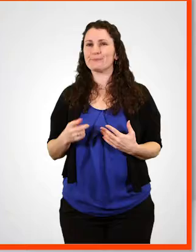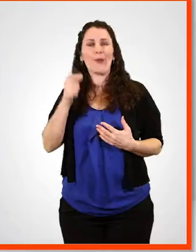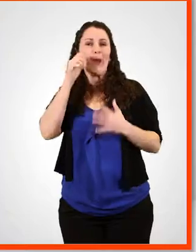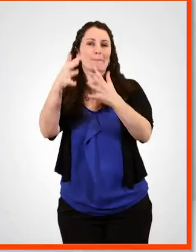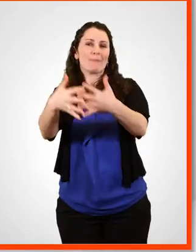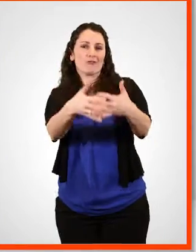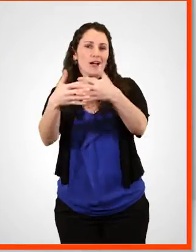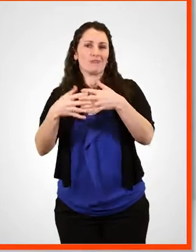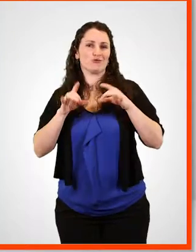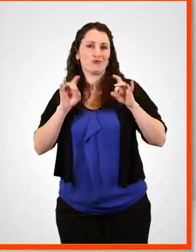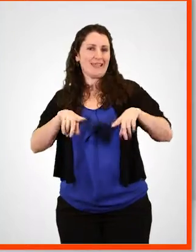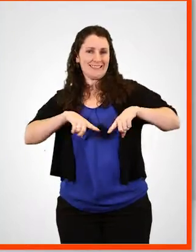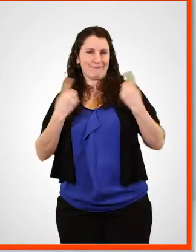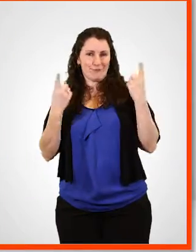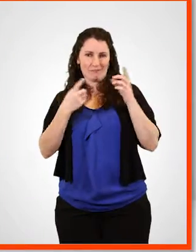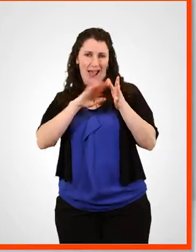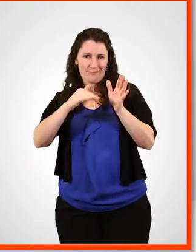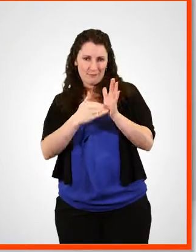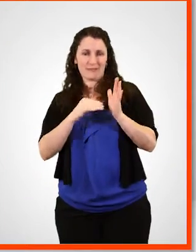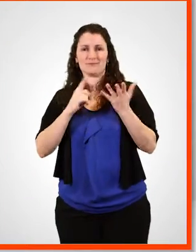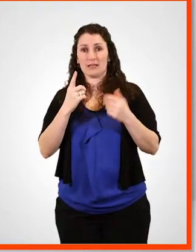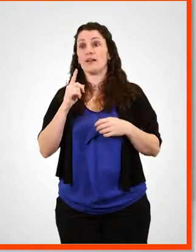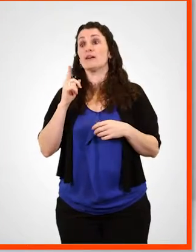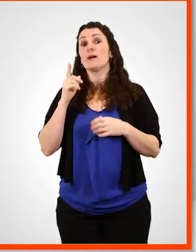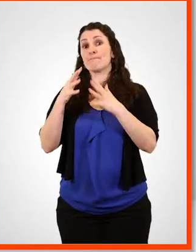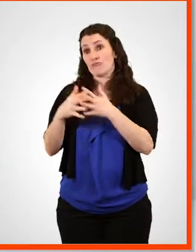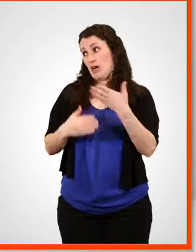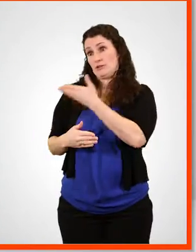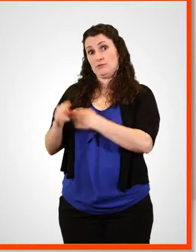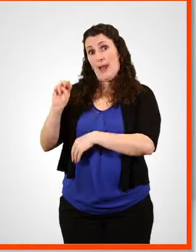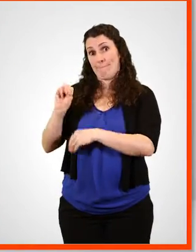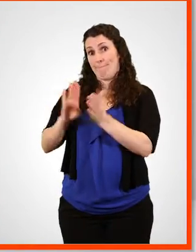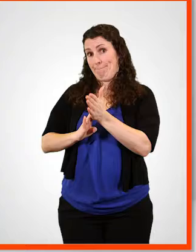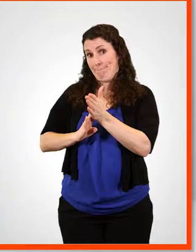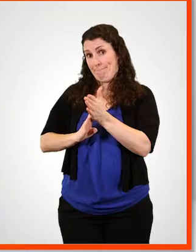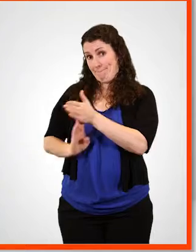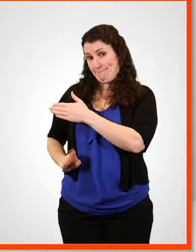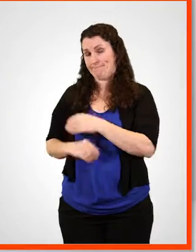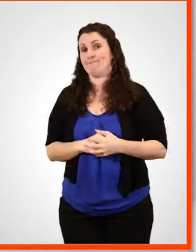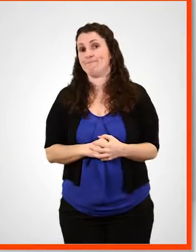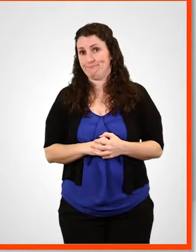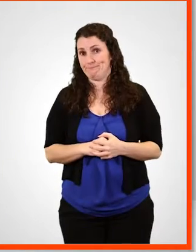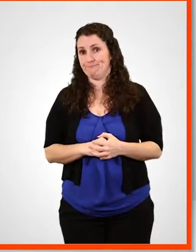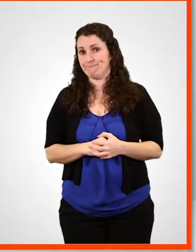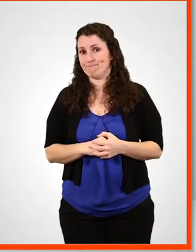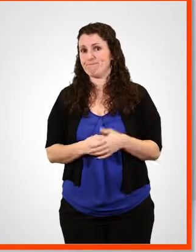but I'll give the example of our printed letter M, this is our finger spelled M.